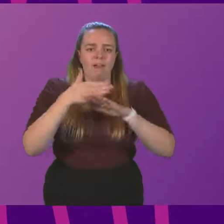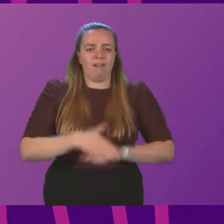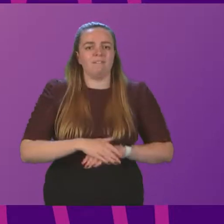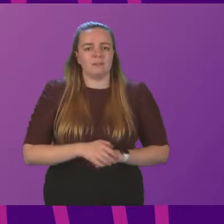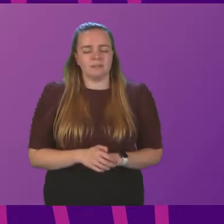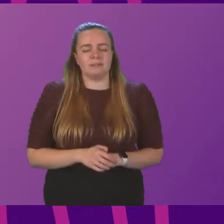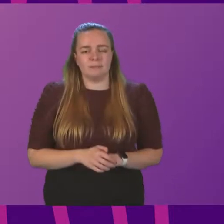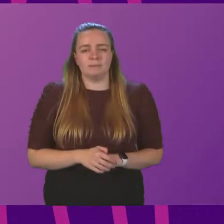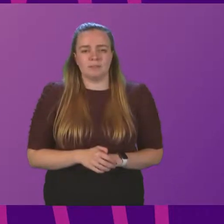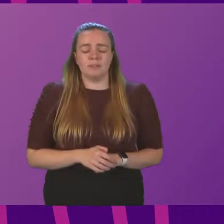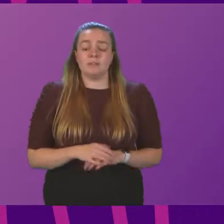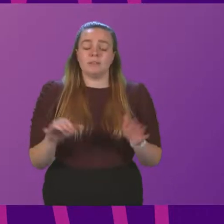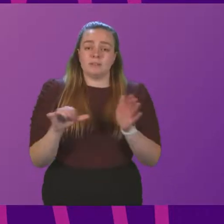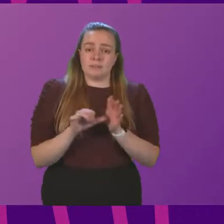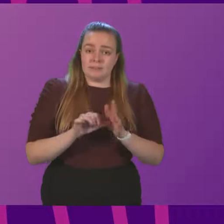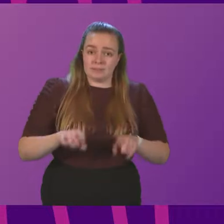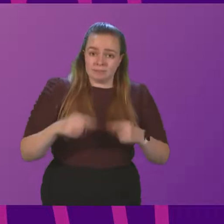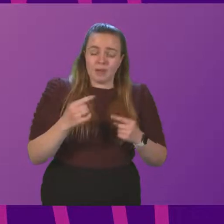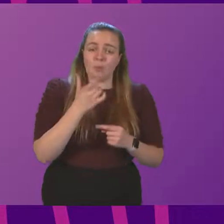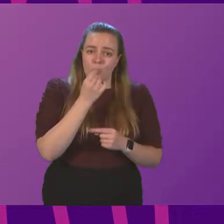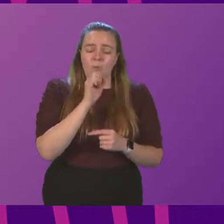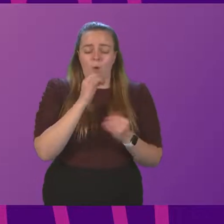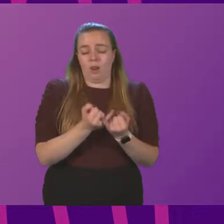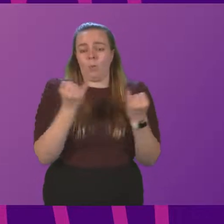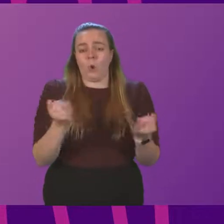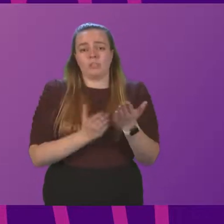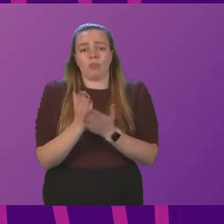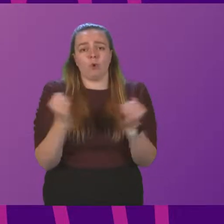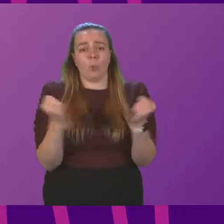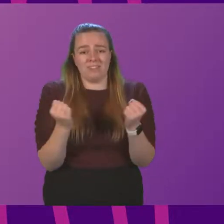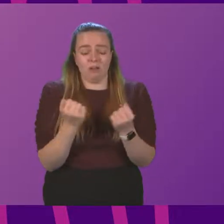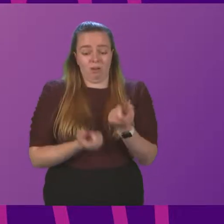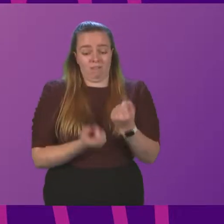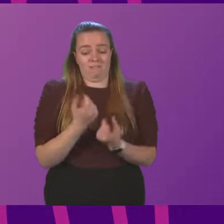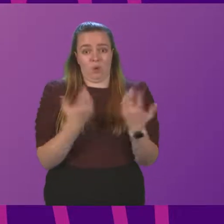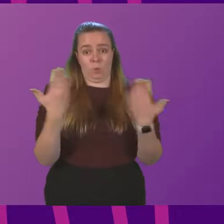Pressures are, however, likely to intensify during the winter. Bonfire night is this week,